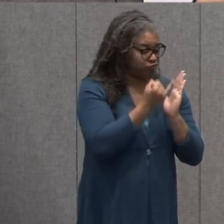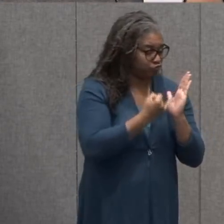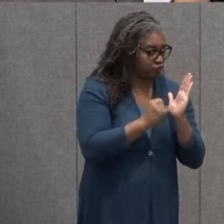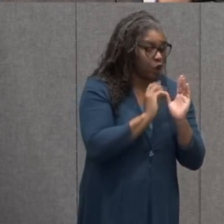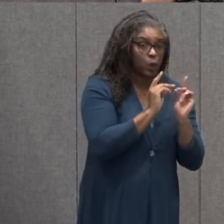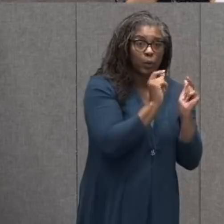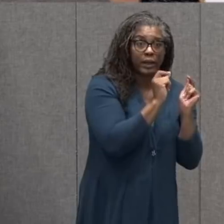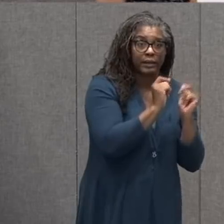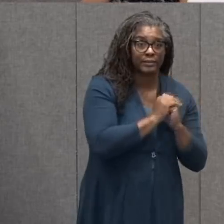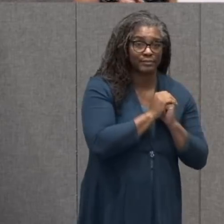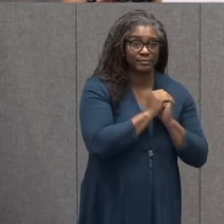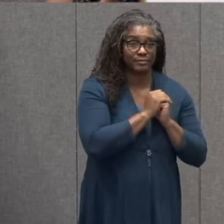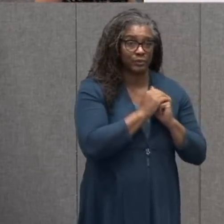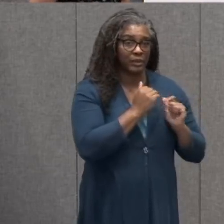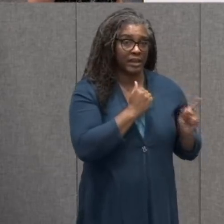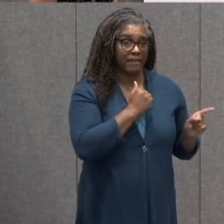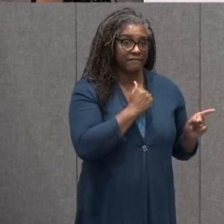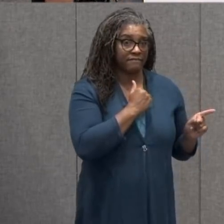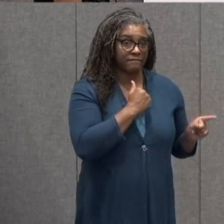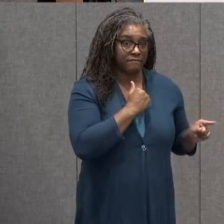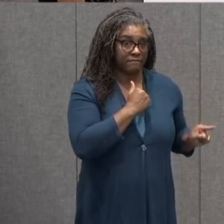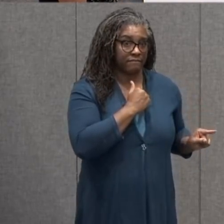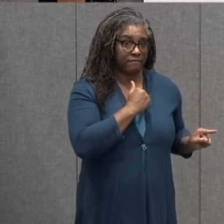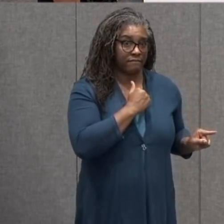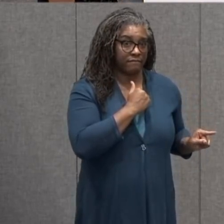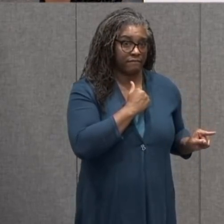so that you can see that one minute. Exactly, thank you Ms. Craft.